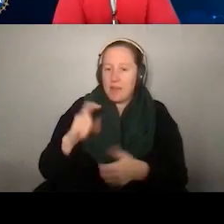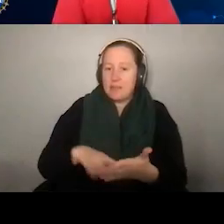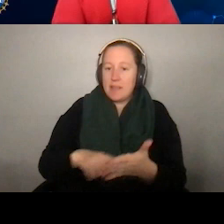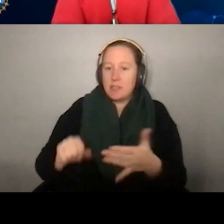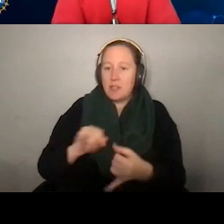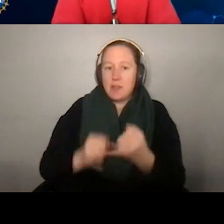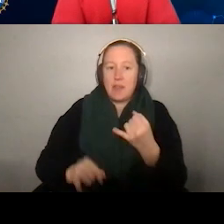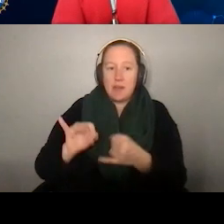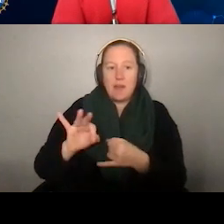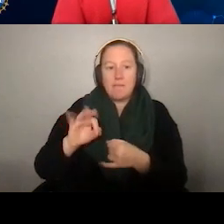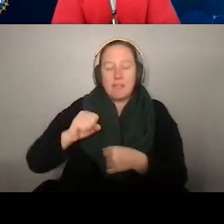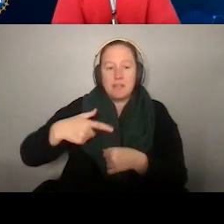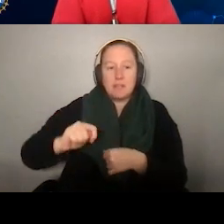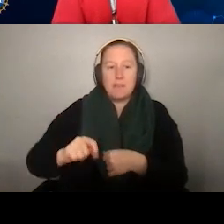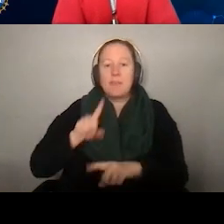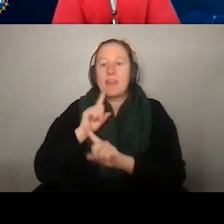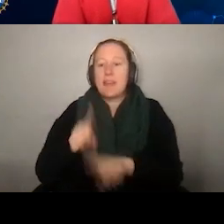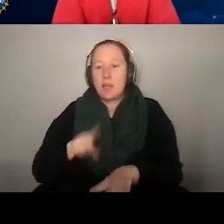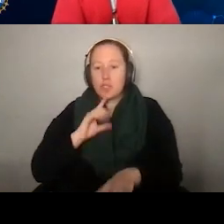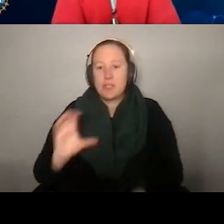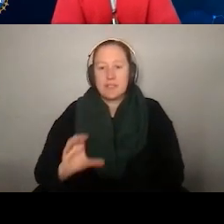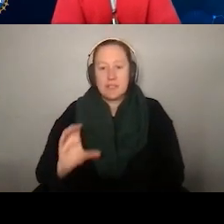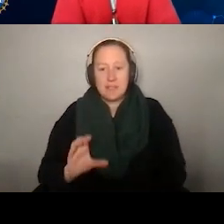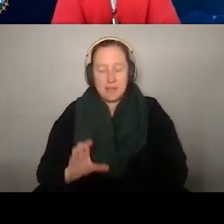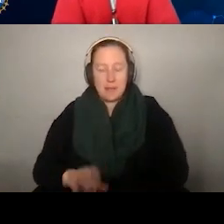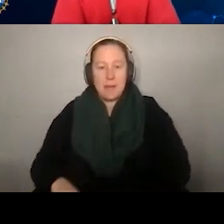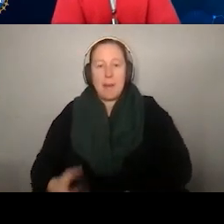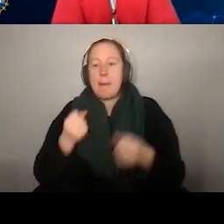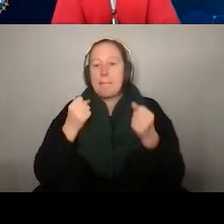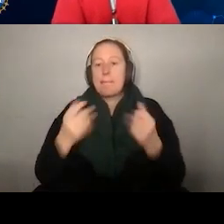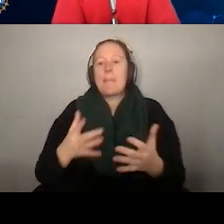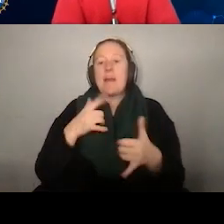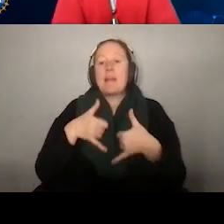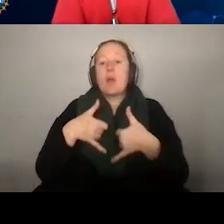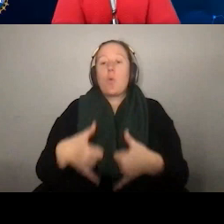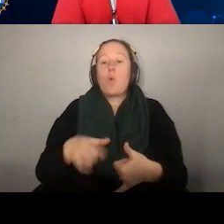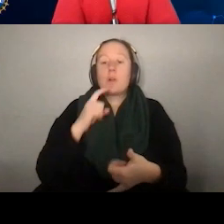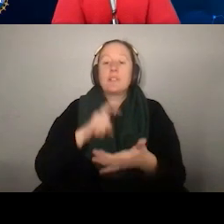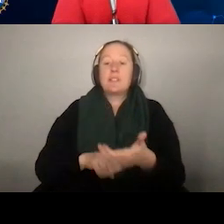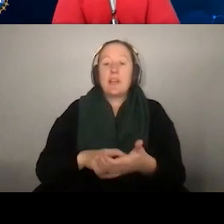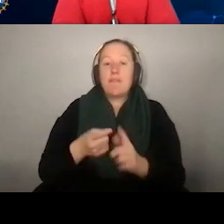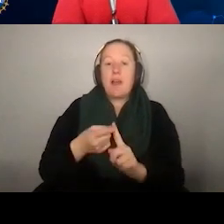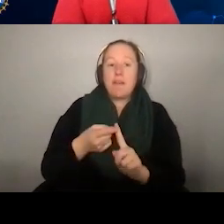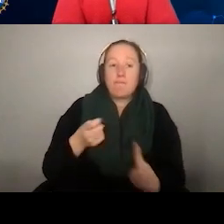The answer is C. Many awards identified on our fubs notification won't